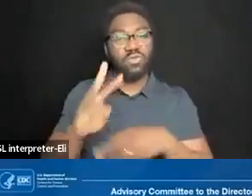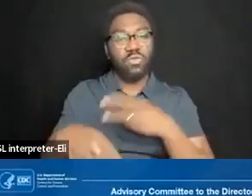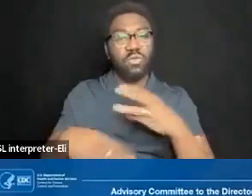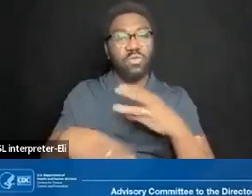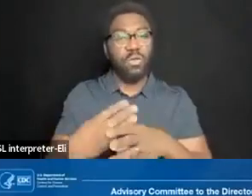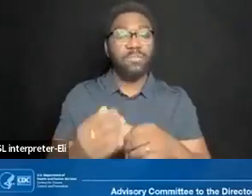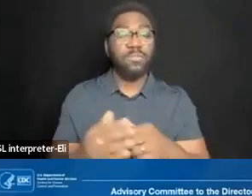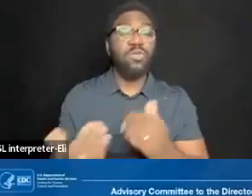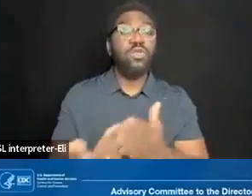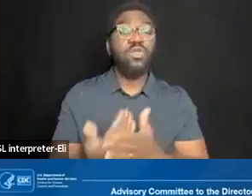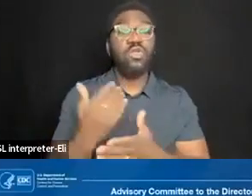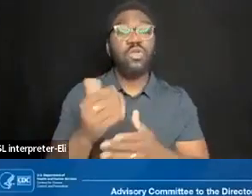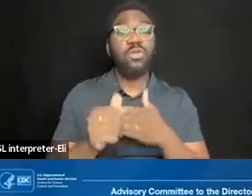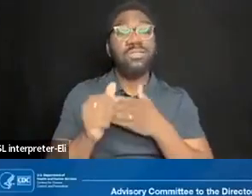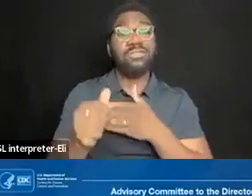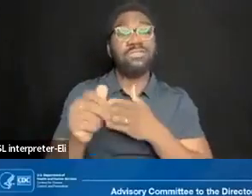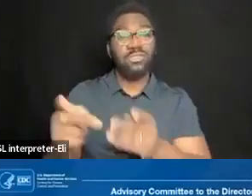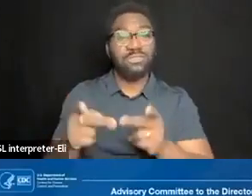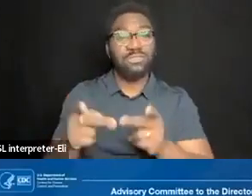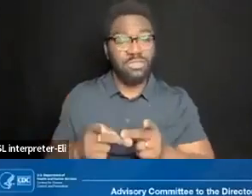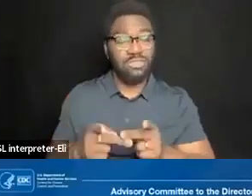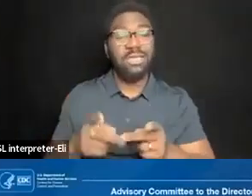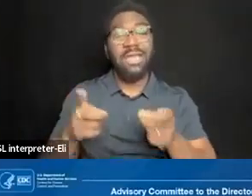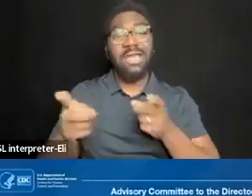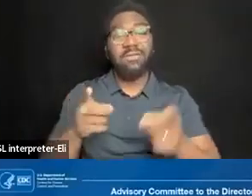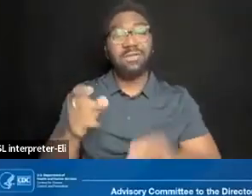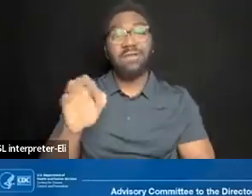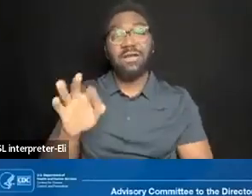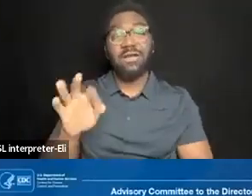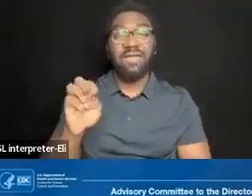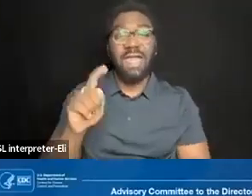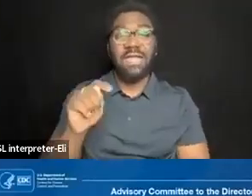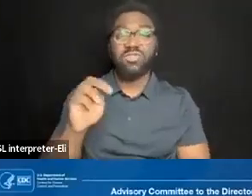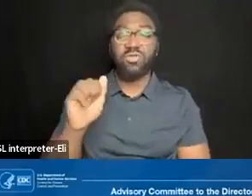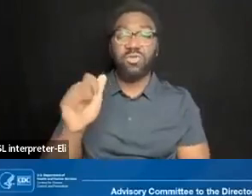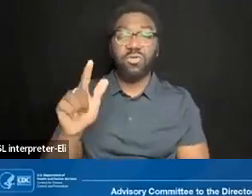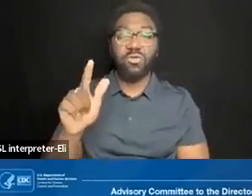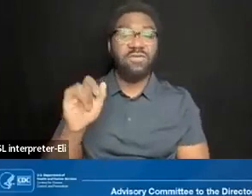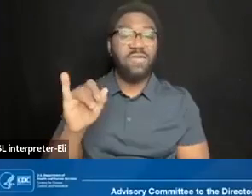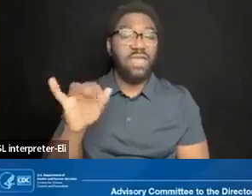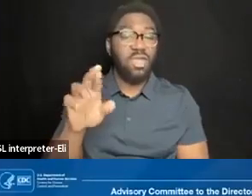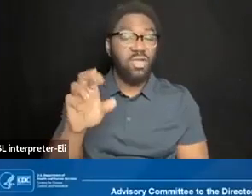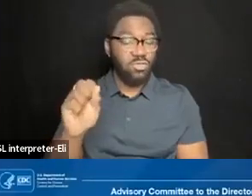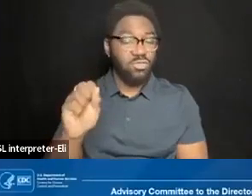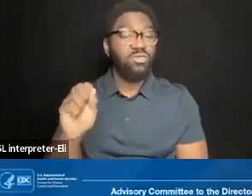The director of external affairs will be created in the office of the chief of staff to strengthen our relationships